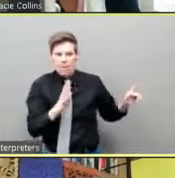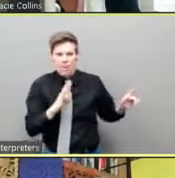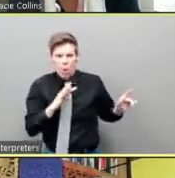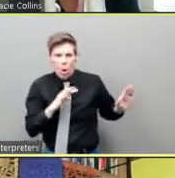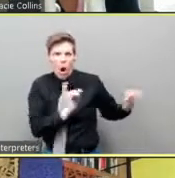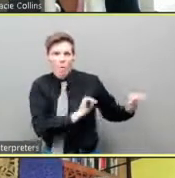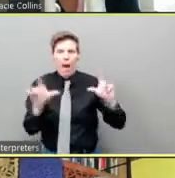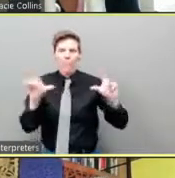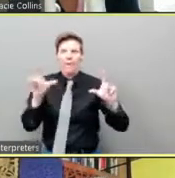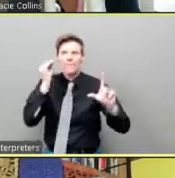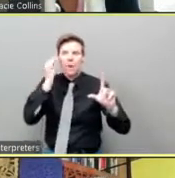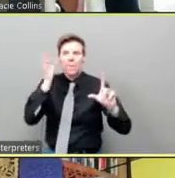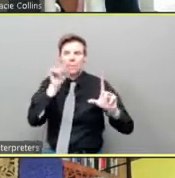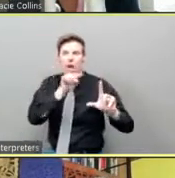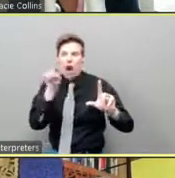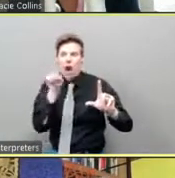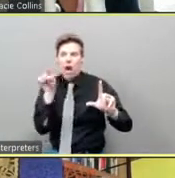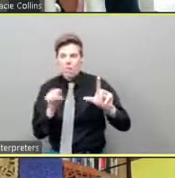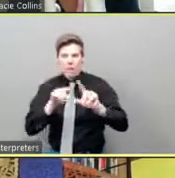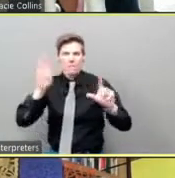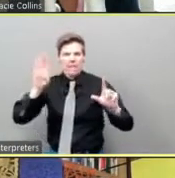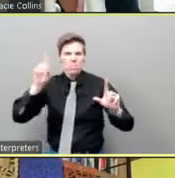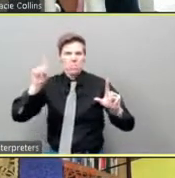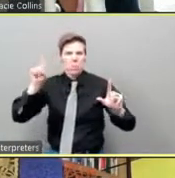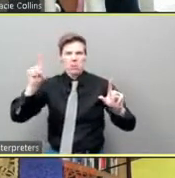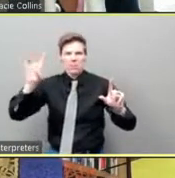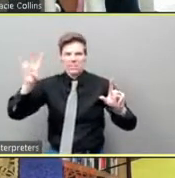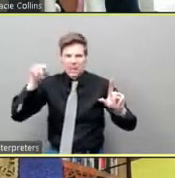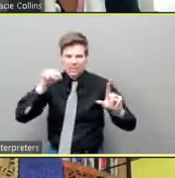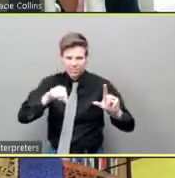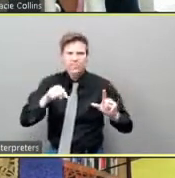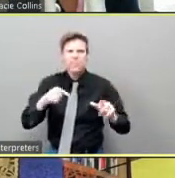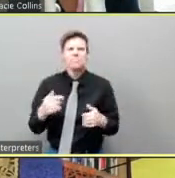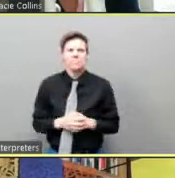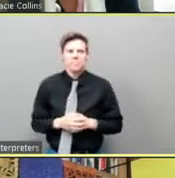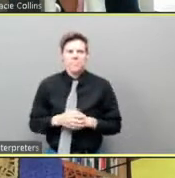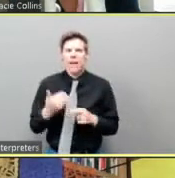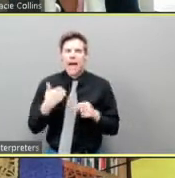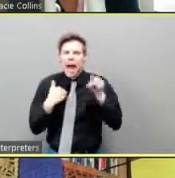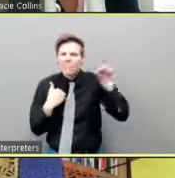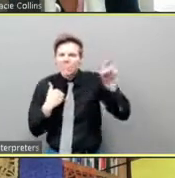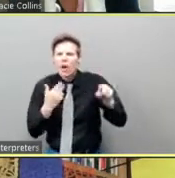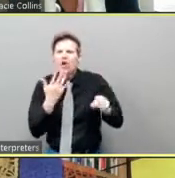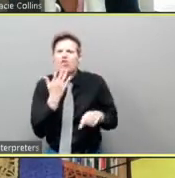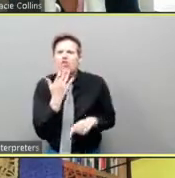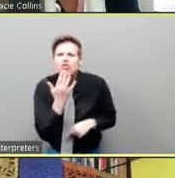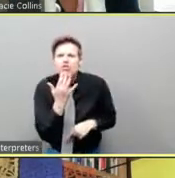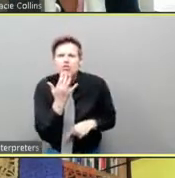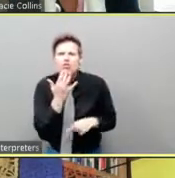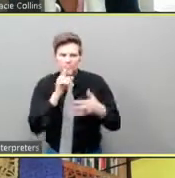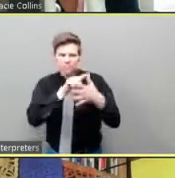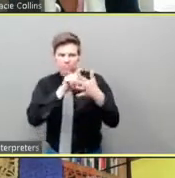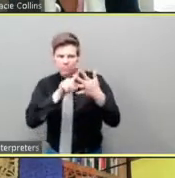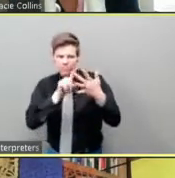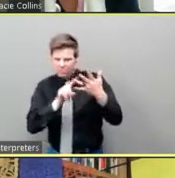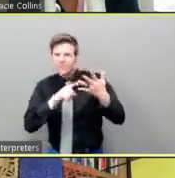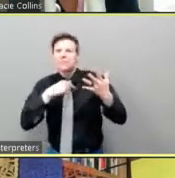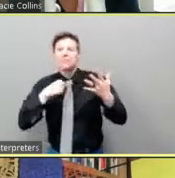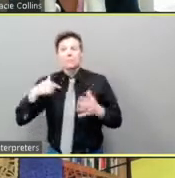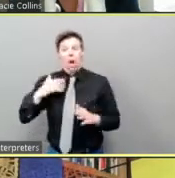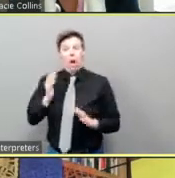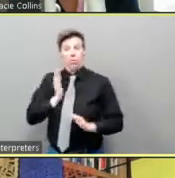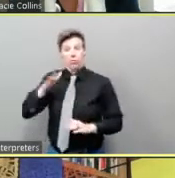run uh through uh our state lab also one of the male male in labs. Use cured.